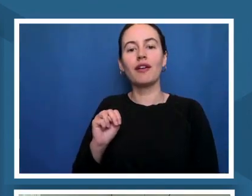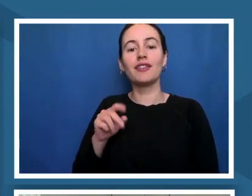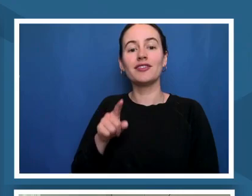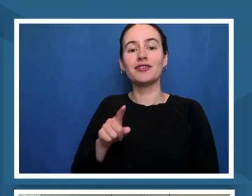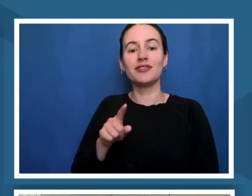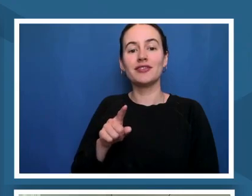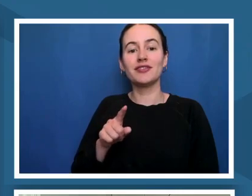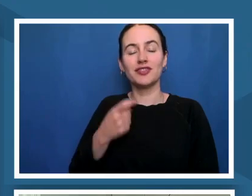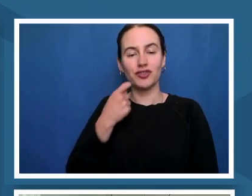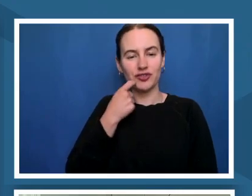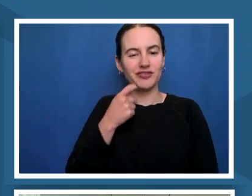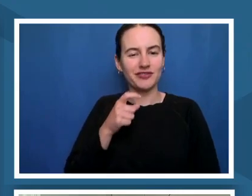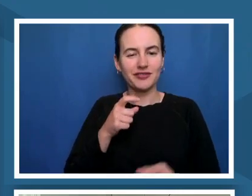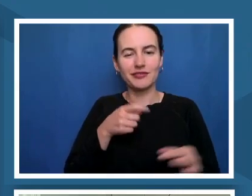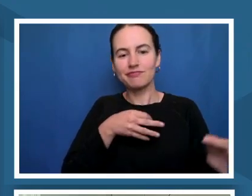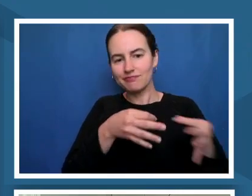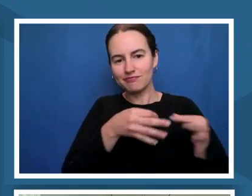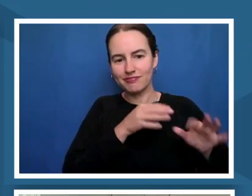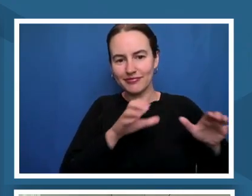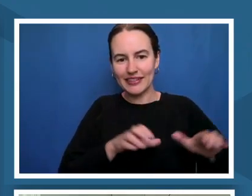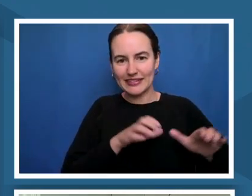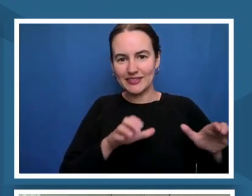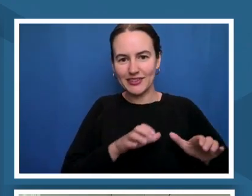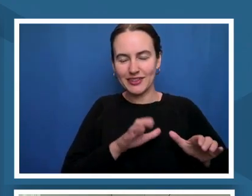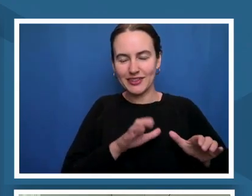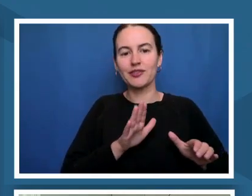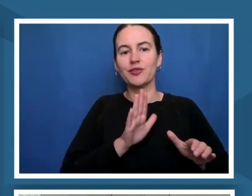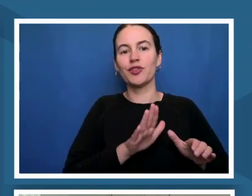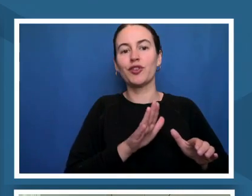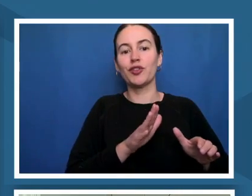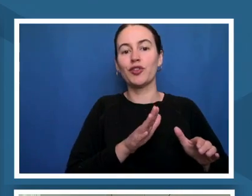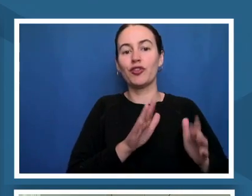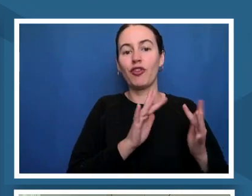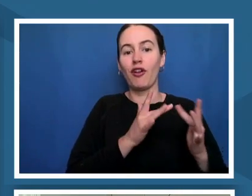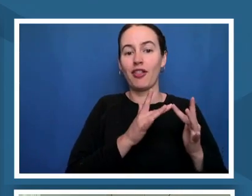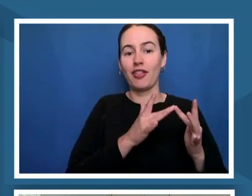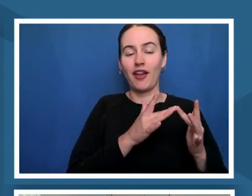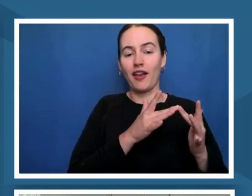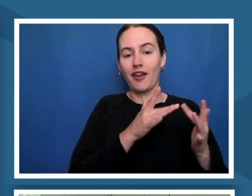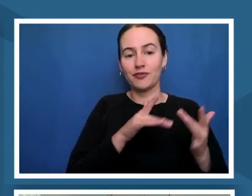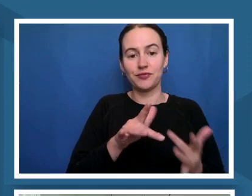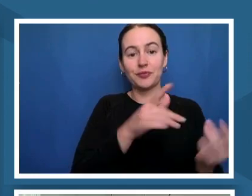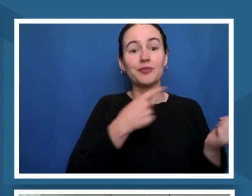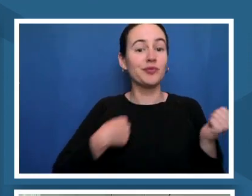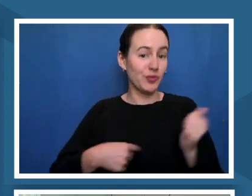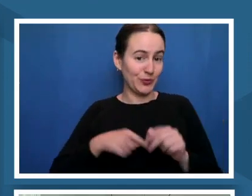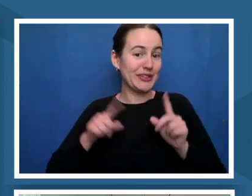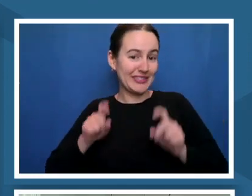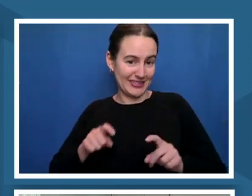through um during her field trips online we have tested the activity that we're